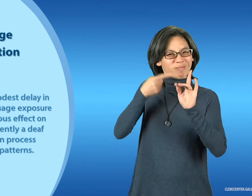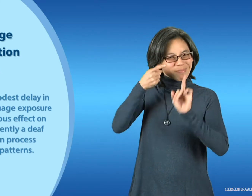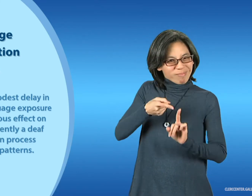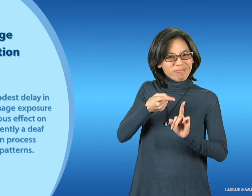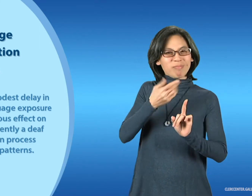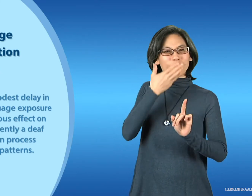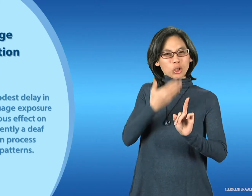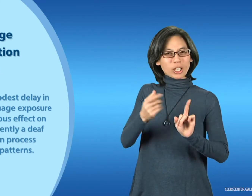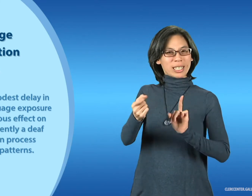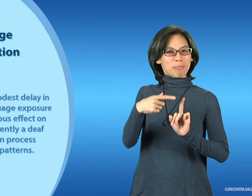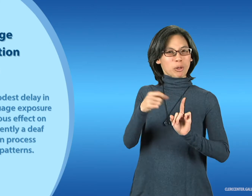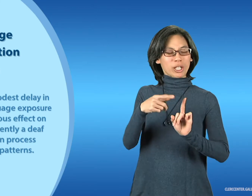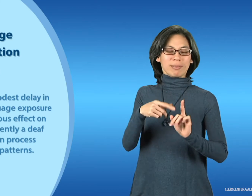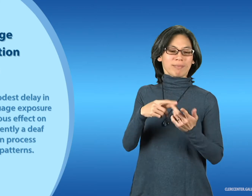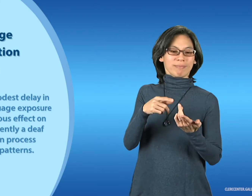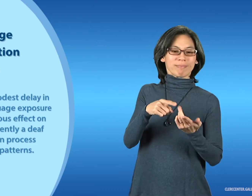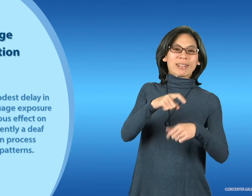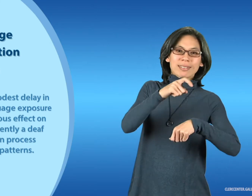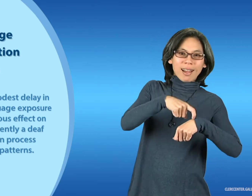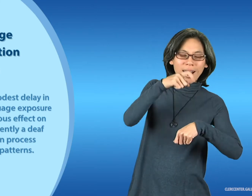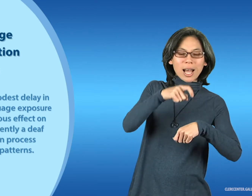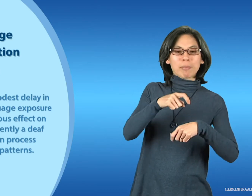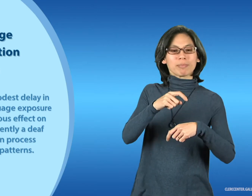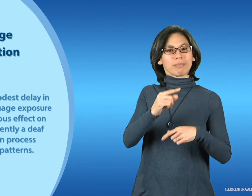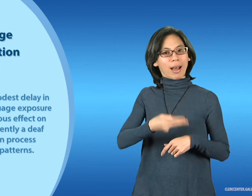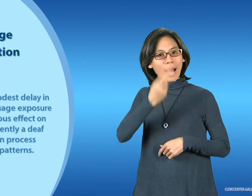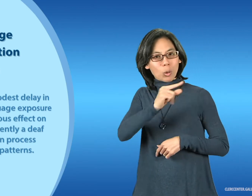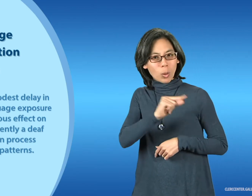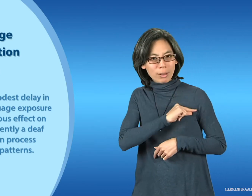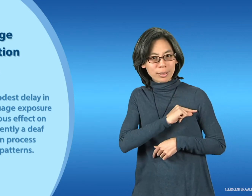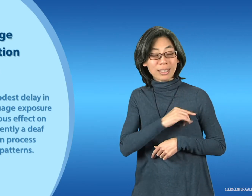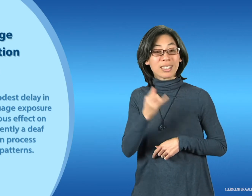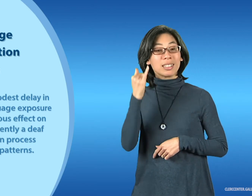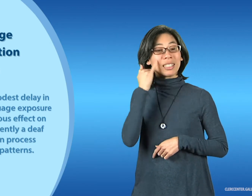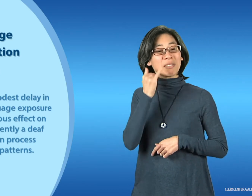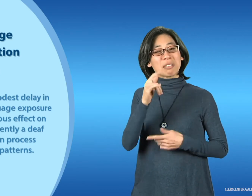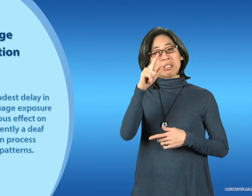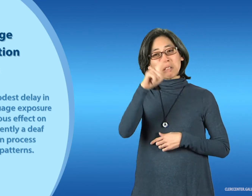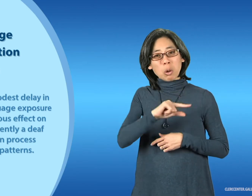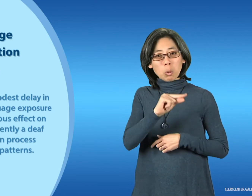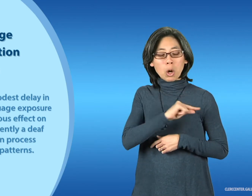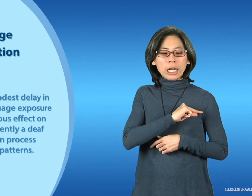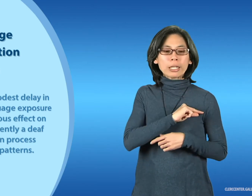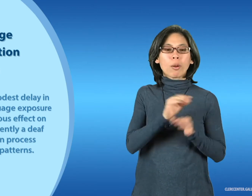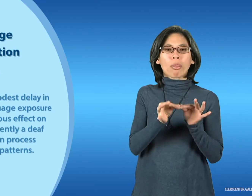and what happens when the input is either not high quality